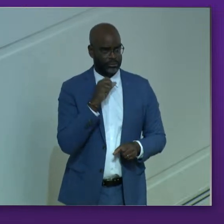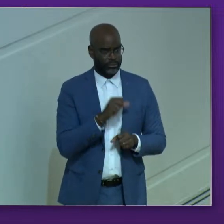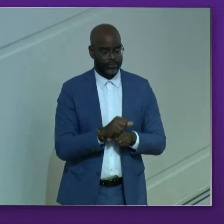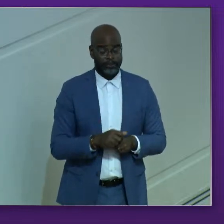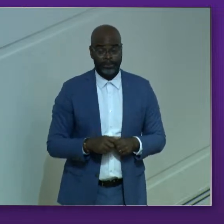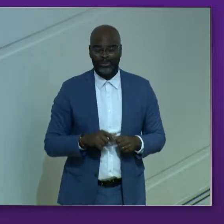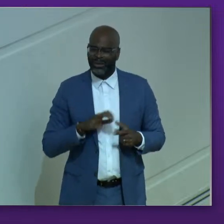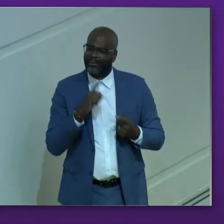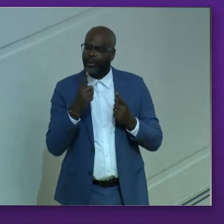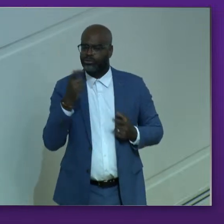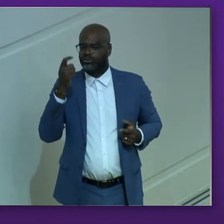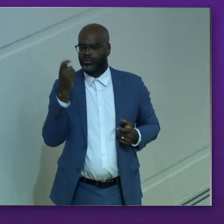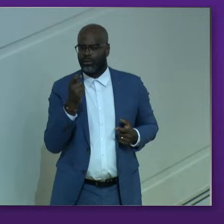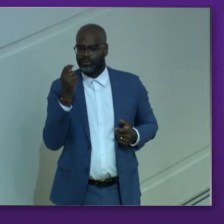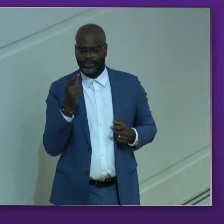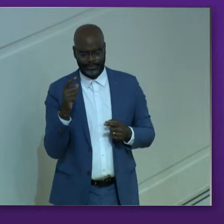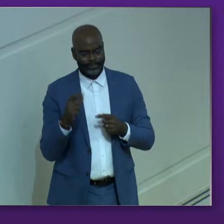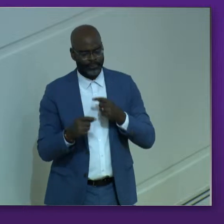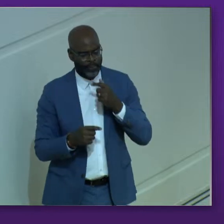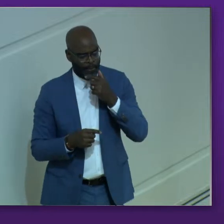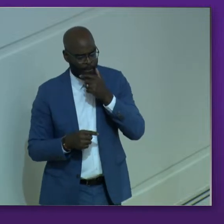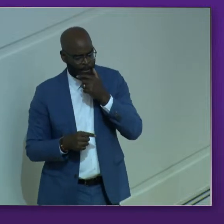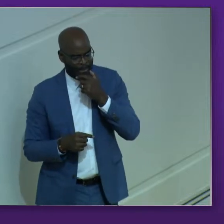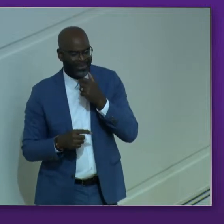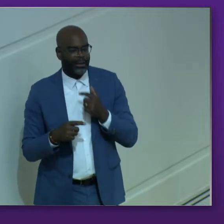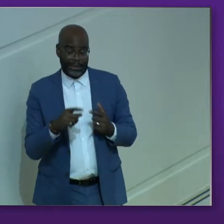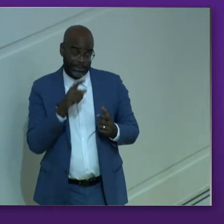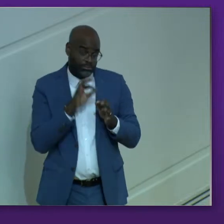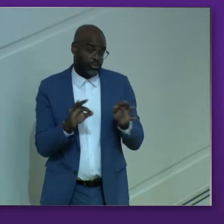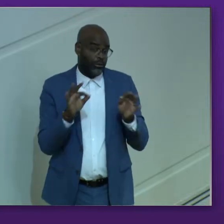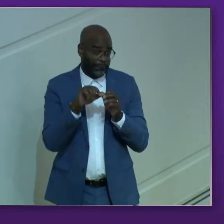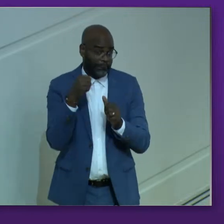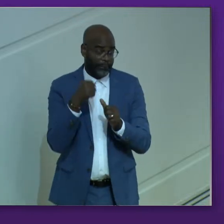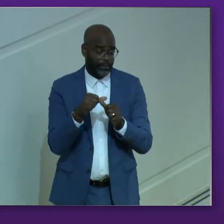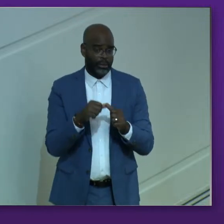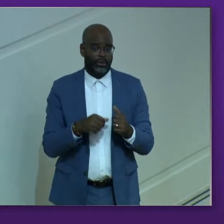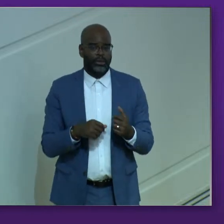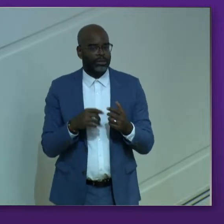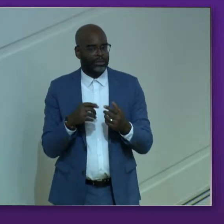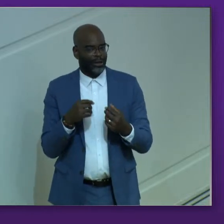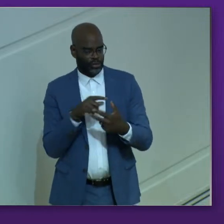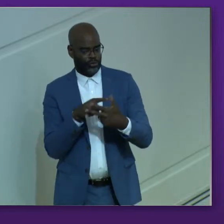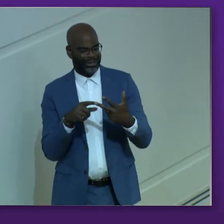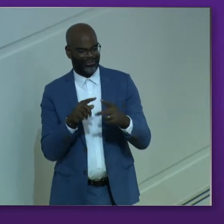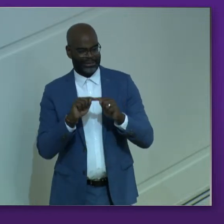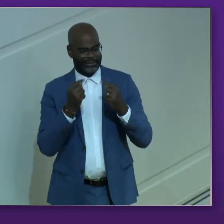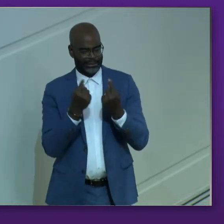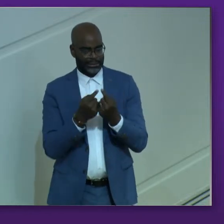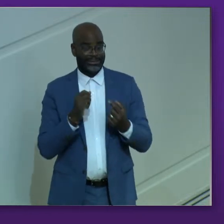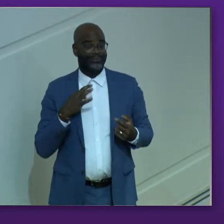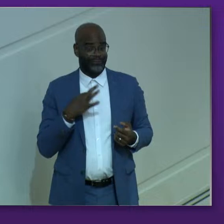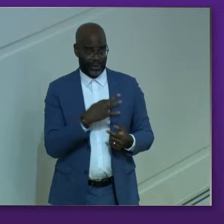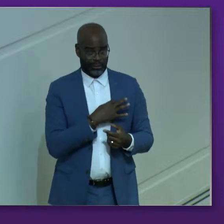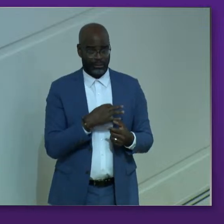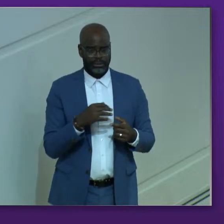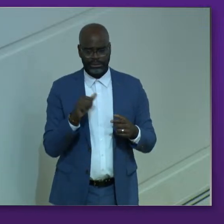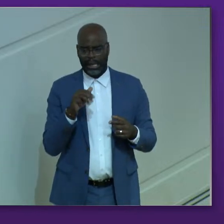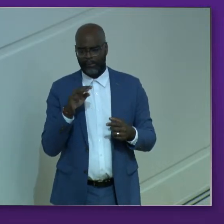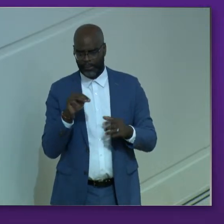REBECCA IS GOING TO BRING BACK